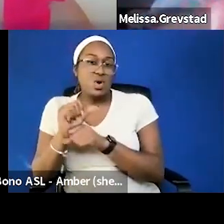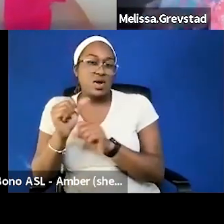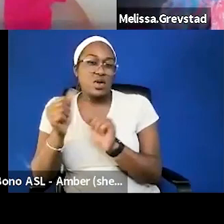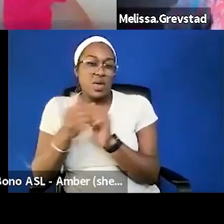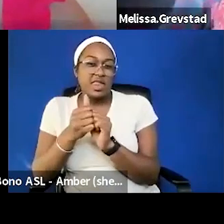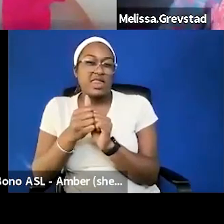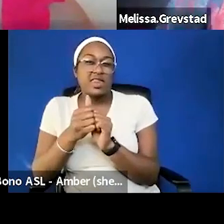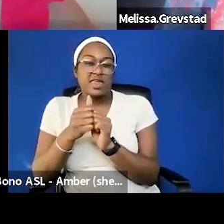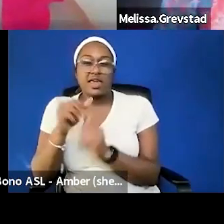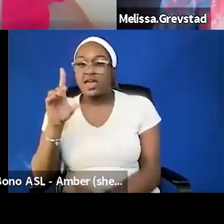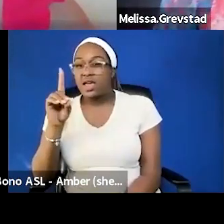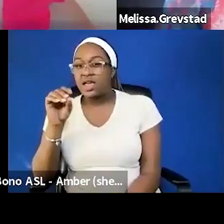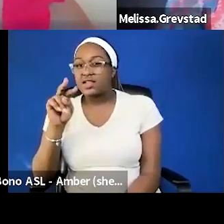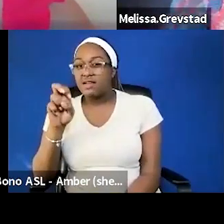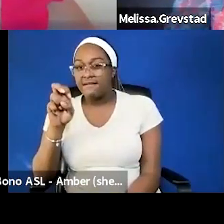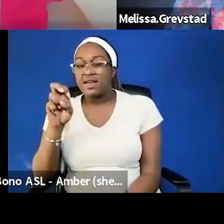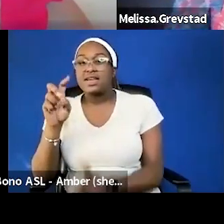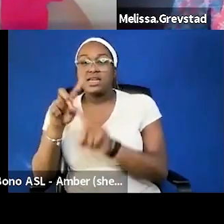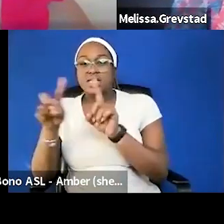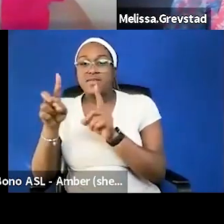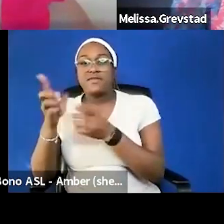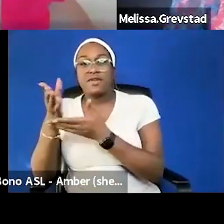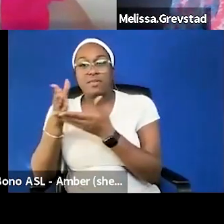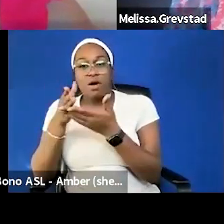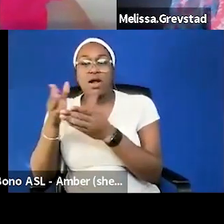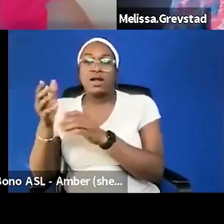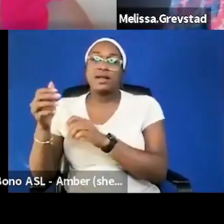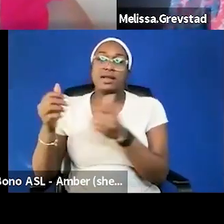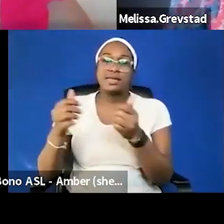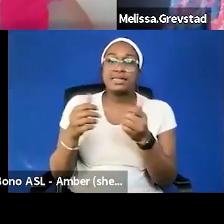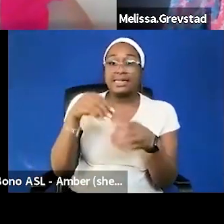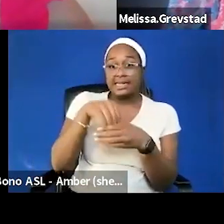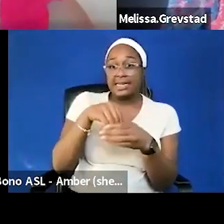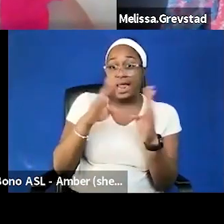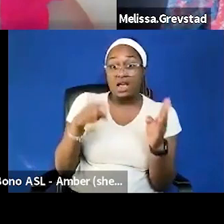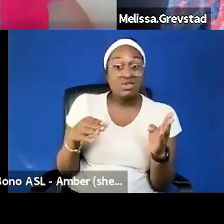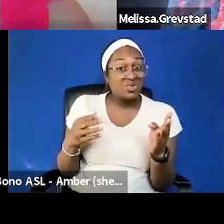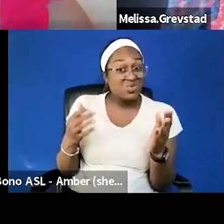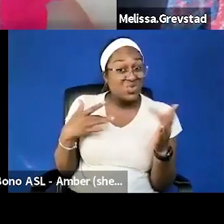with Dove in different capacity to working in-house at Dove, were you worried about being the only fat girl at Dove? Tell the truth.